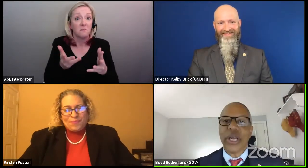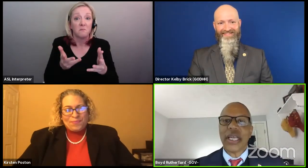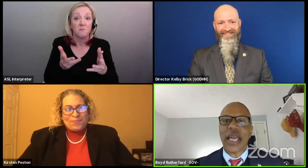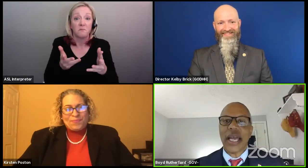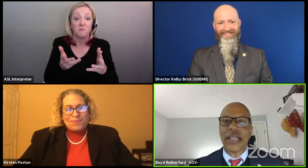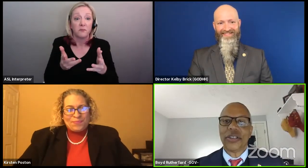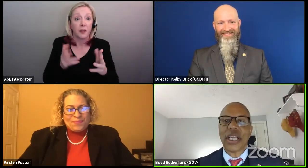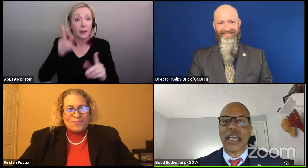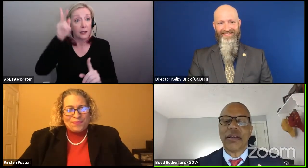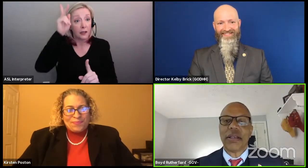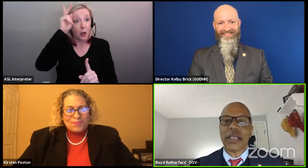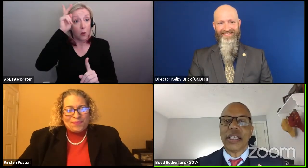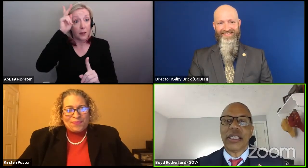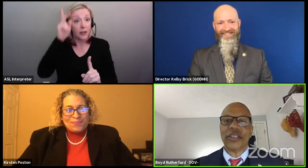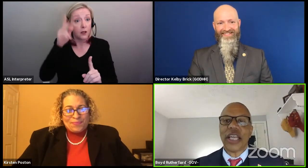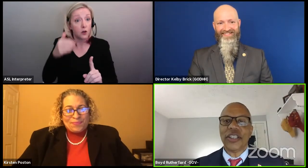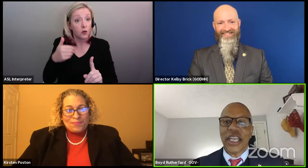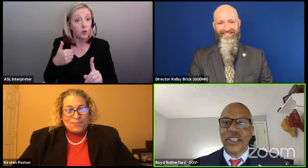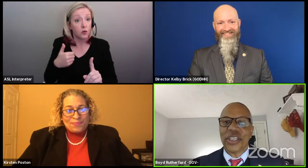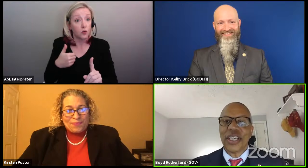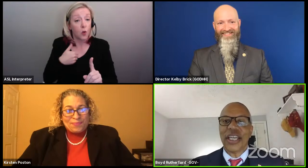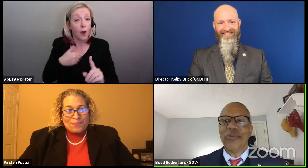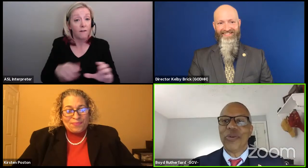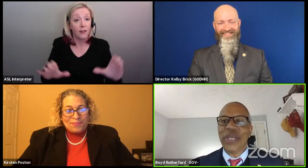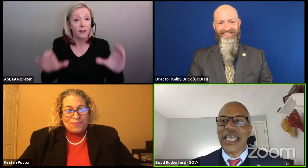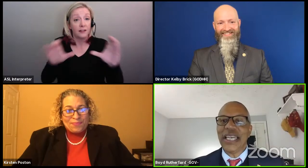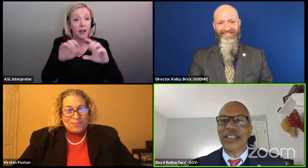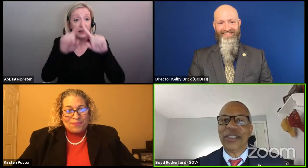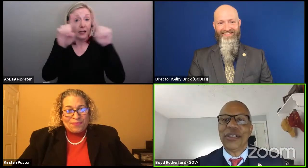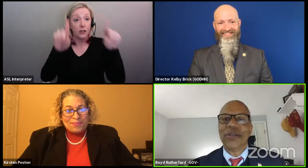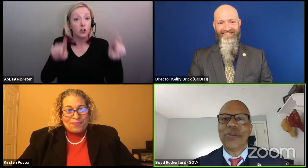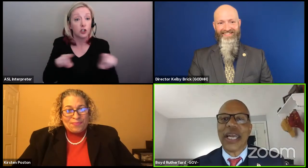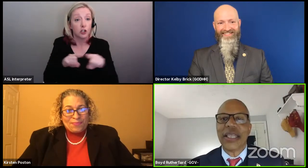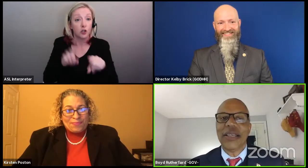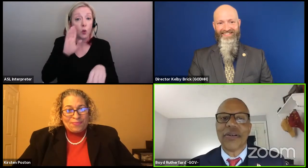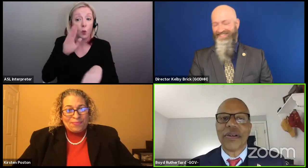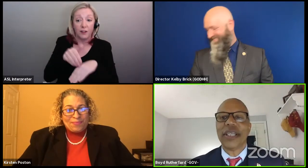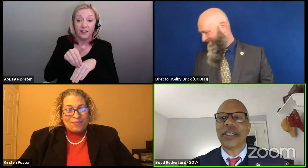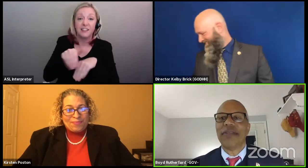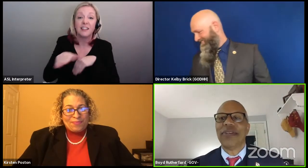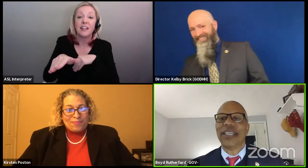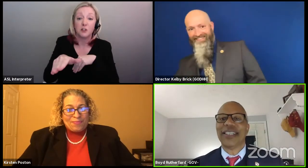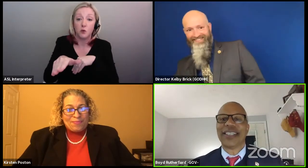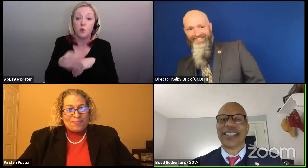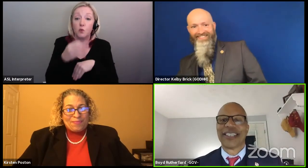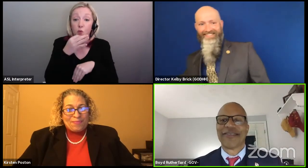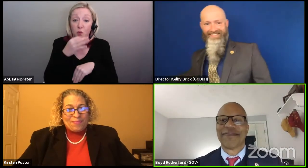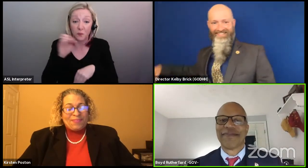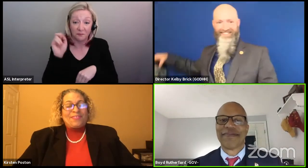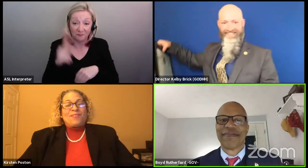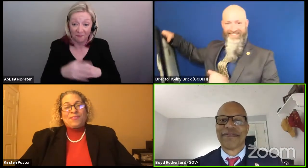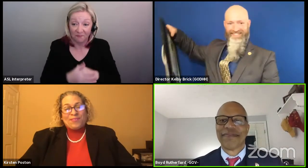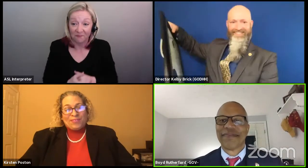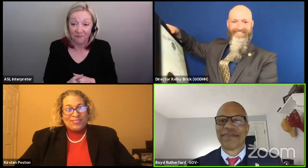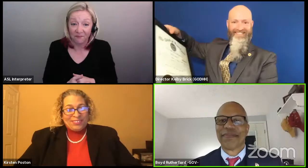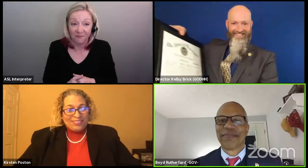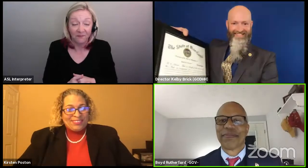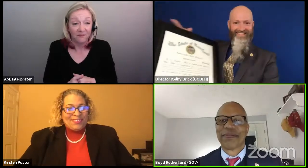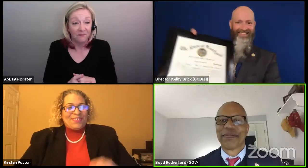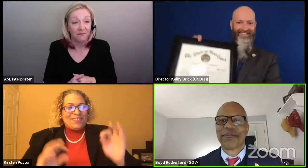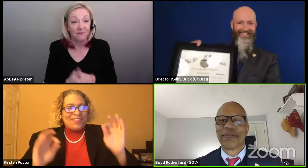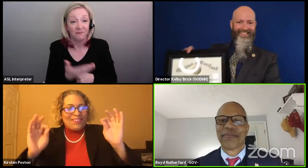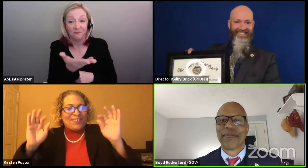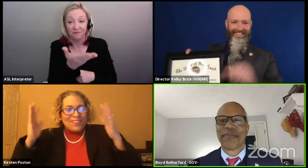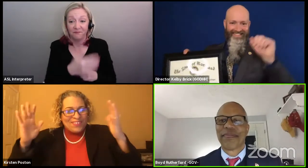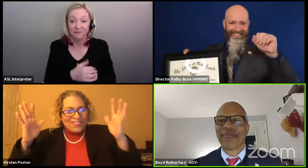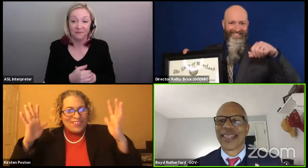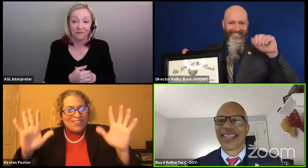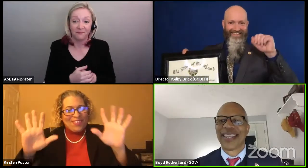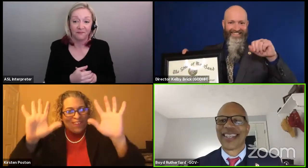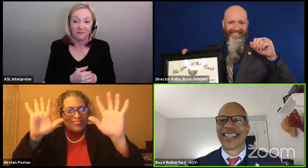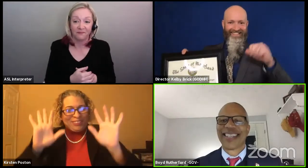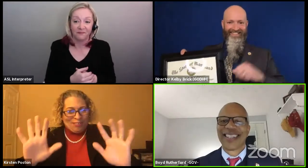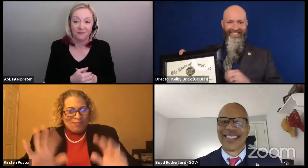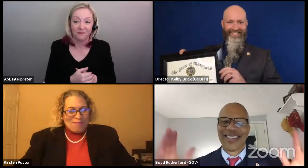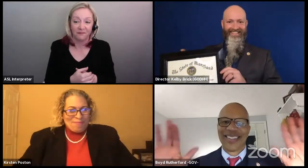Brick has the citation that he will be getting to you at the earliest convenience.